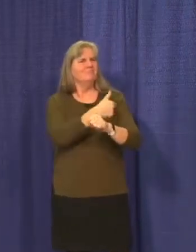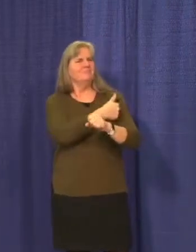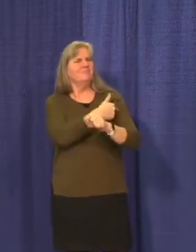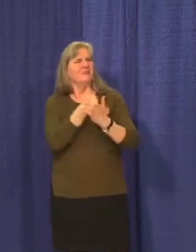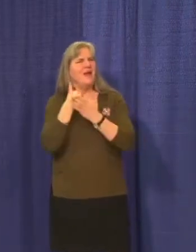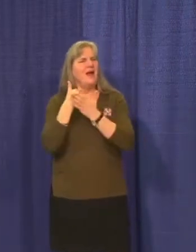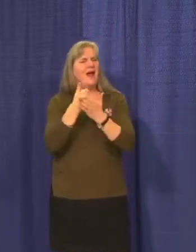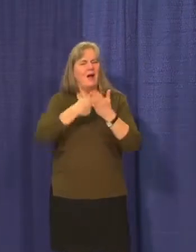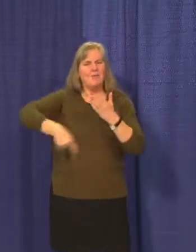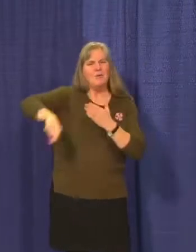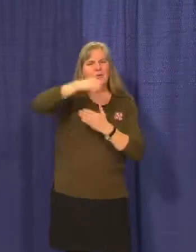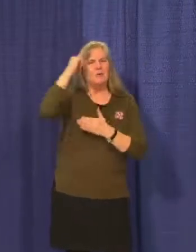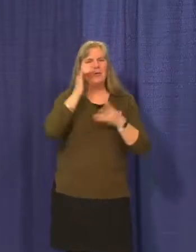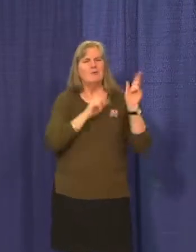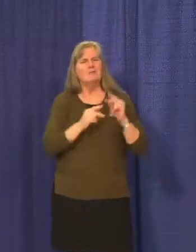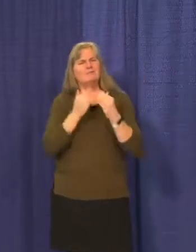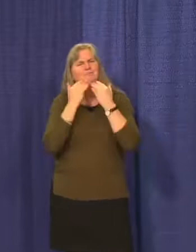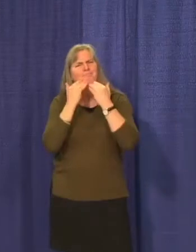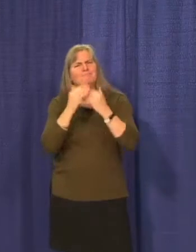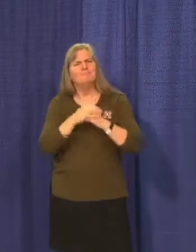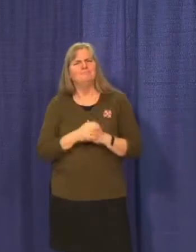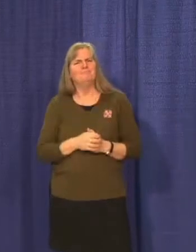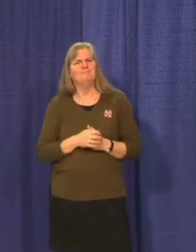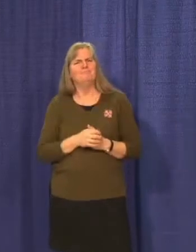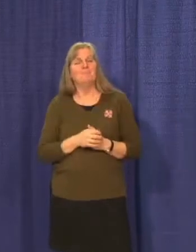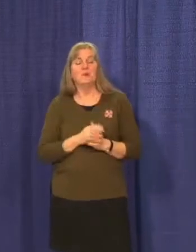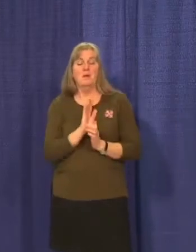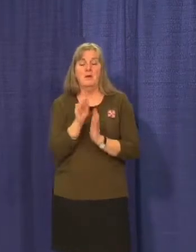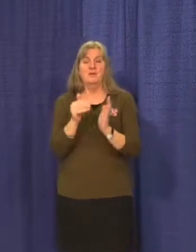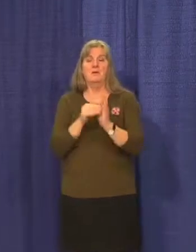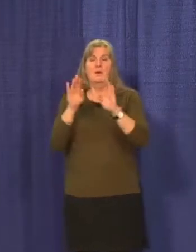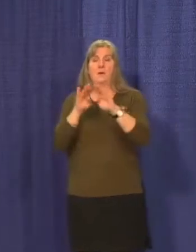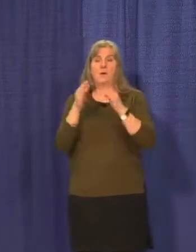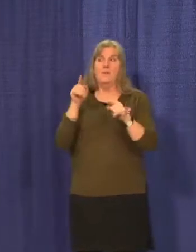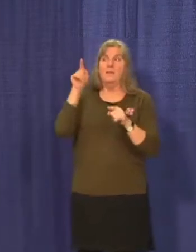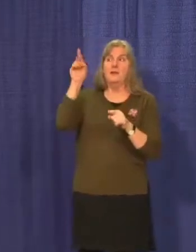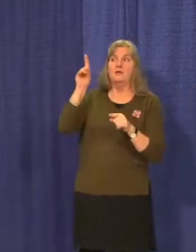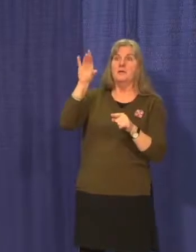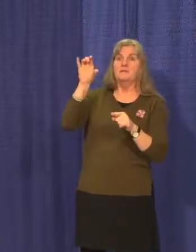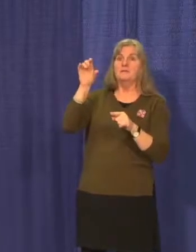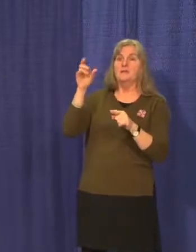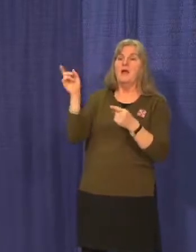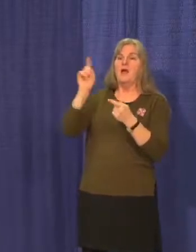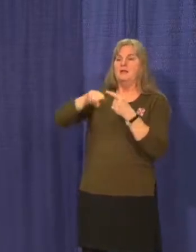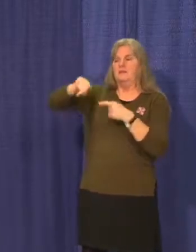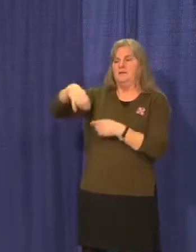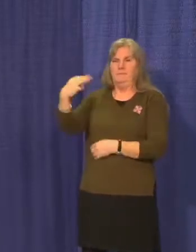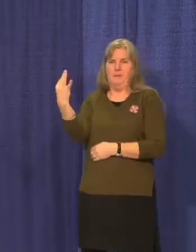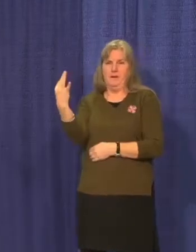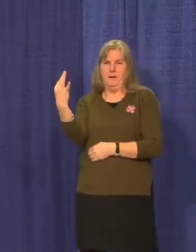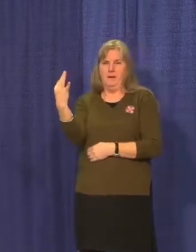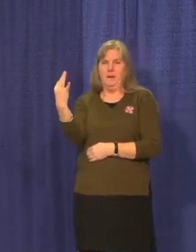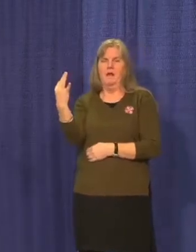their shot to help protect Yukoners. The clinic is open in Dawson for the rest of the week and this